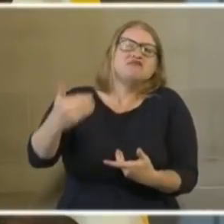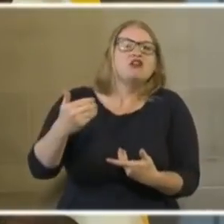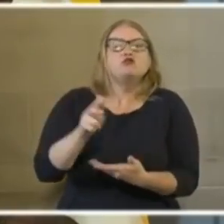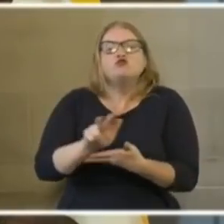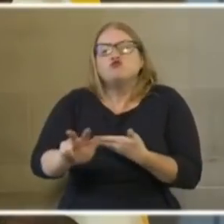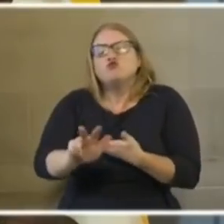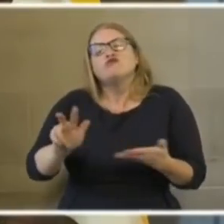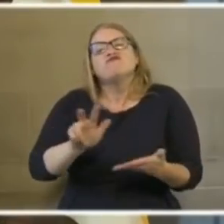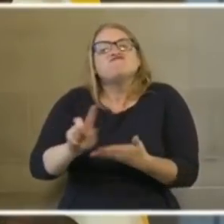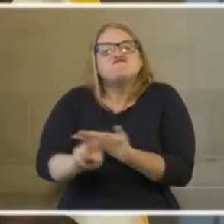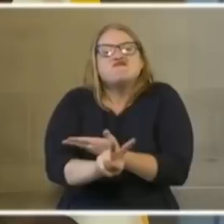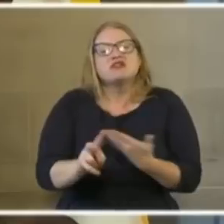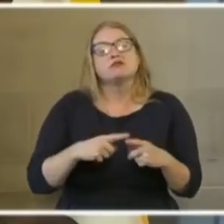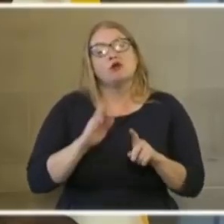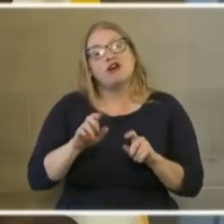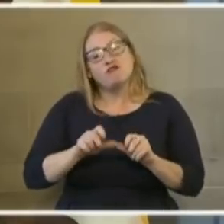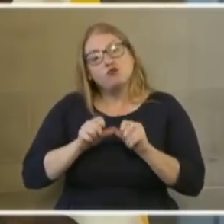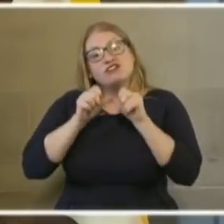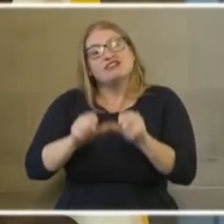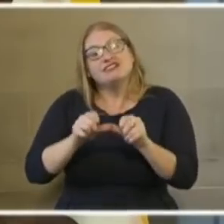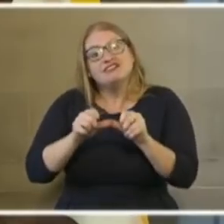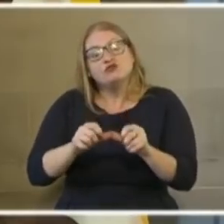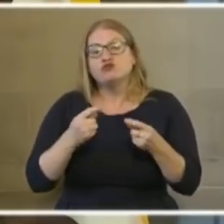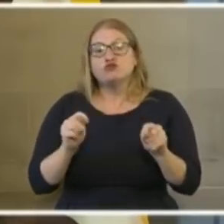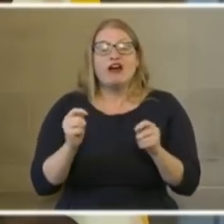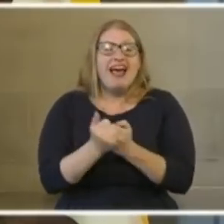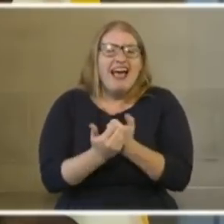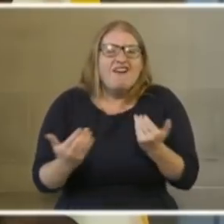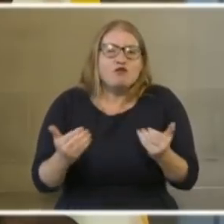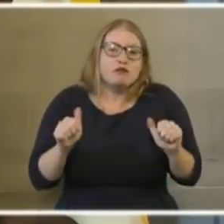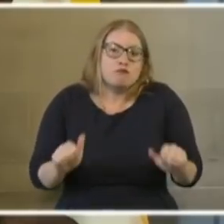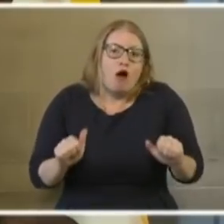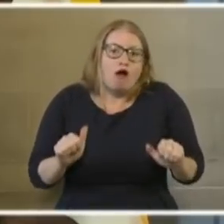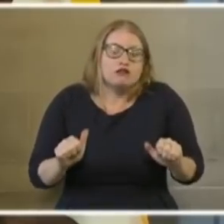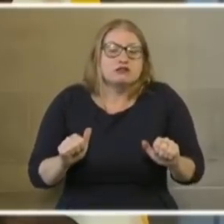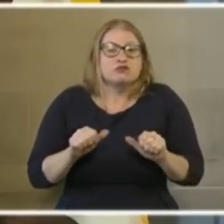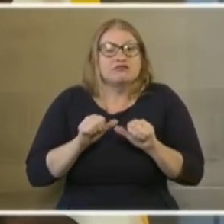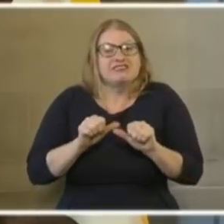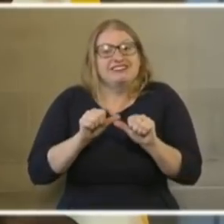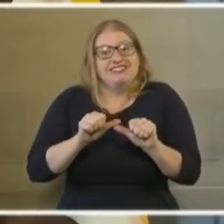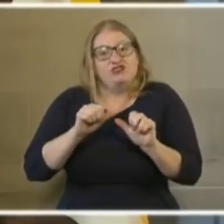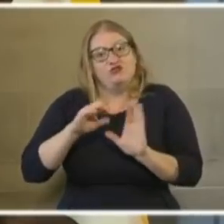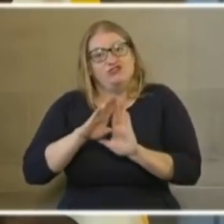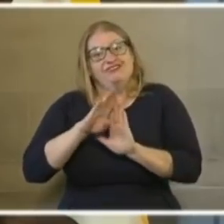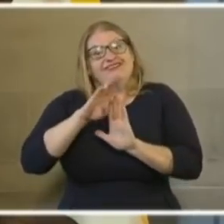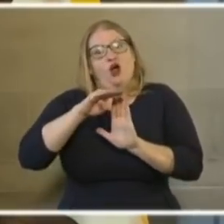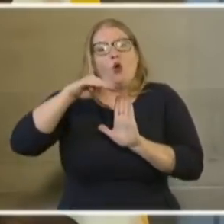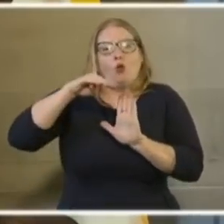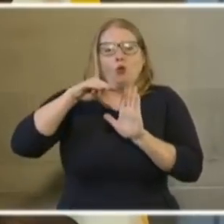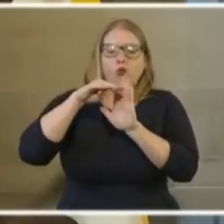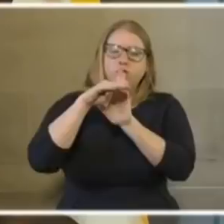SCIENCE, DATA, AND FACTS. THE RESULTS OF THE JULY 4th WEEKEND BEHAVIOR WILL NOT BE KNOWN FOR AT LEAST TWO OR THREE WEEKS.